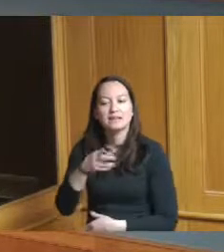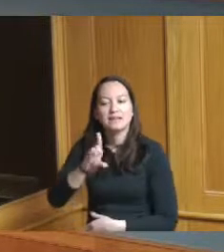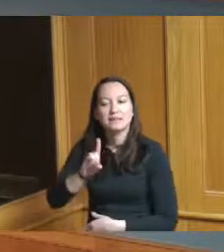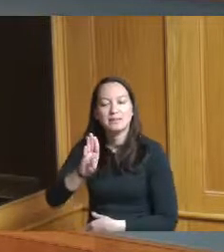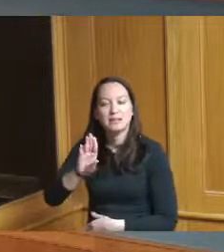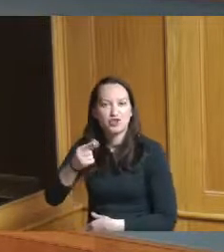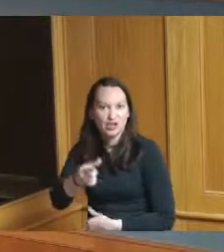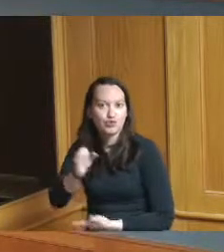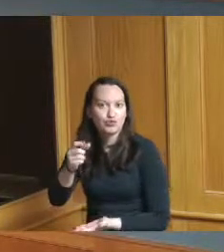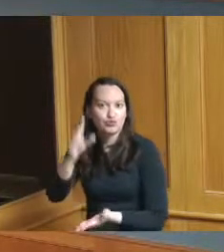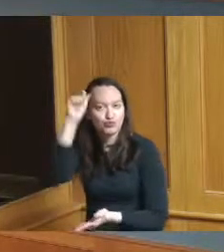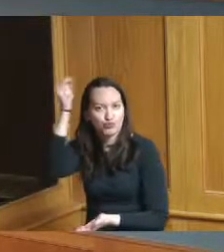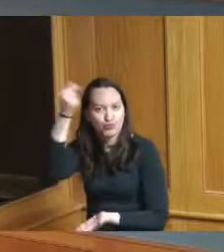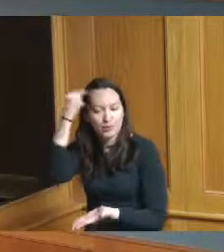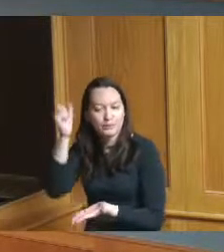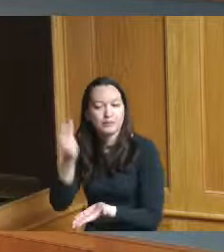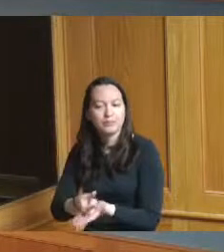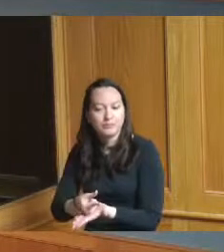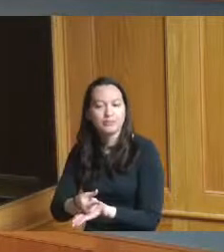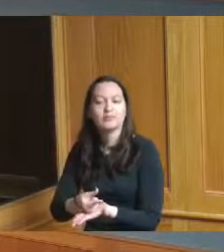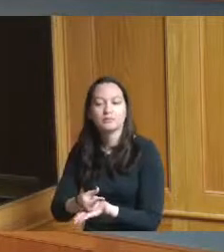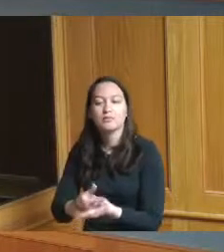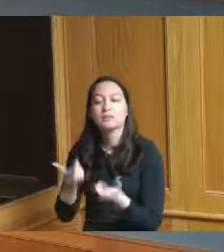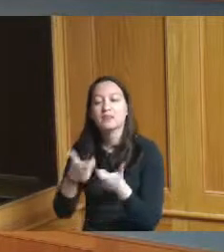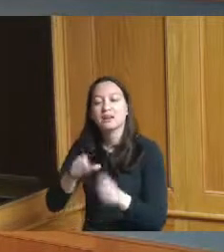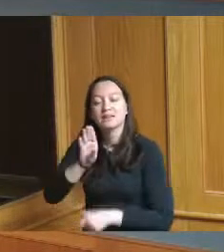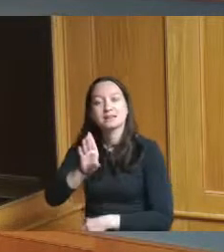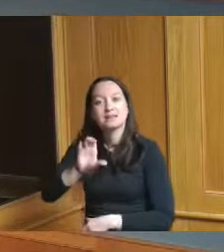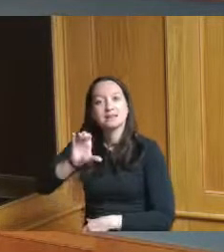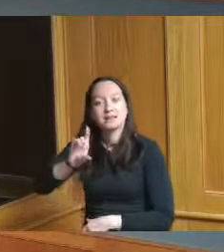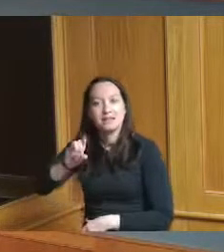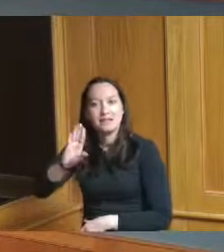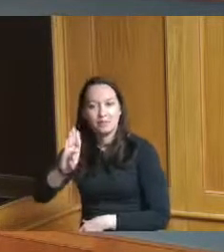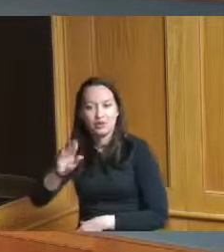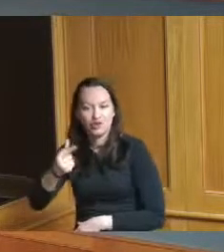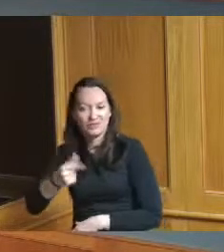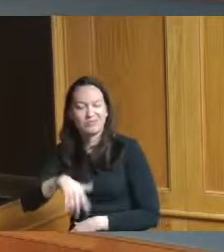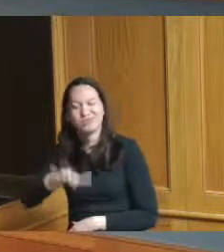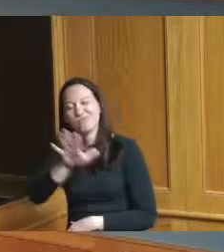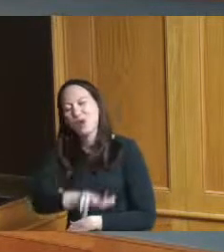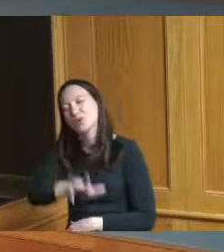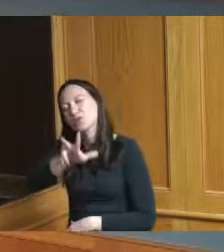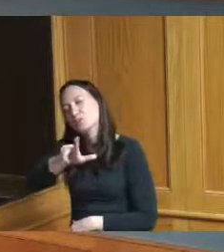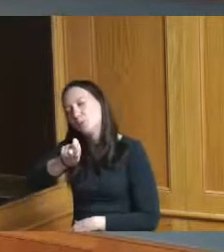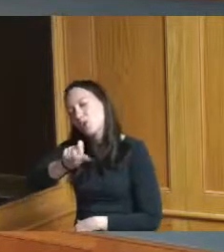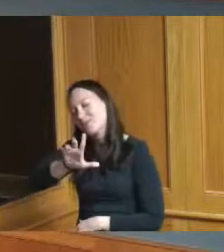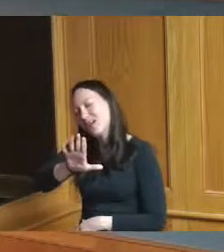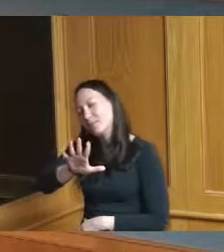grants so the first one is the big CDBG piece which is about 3.5 million a year then we have the